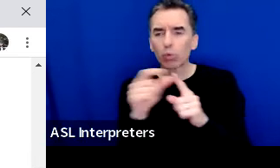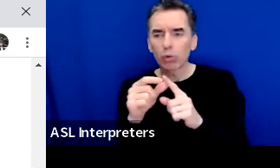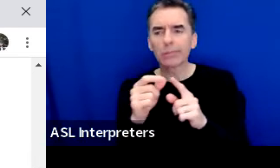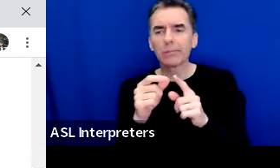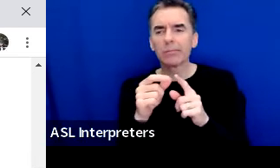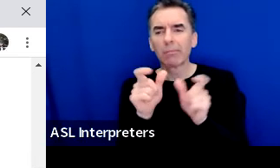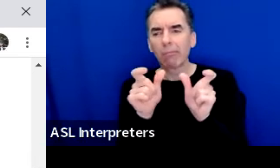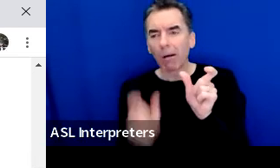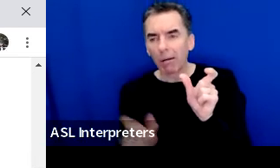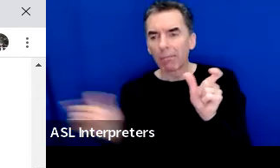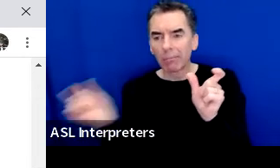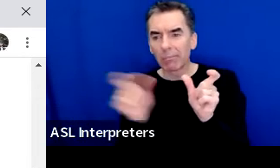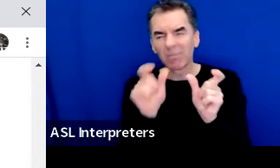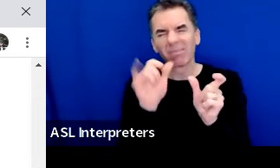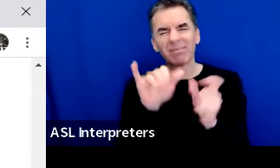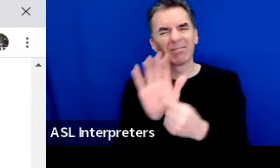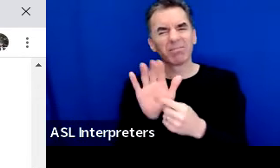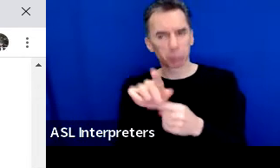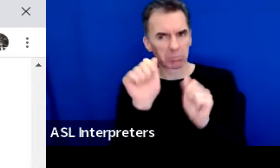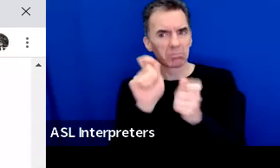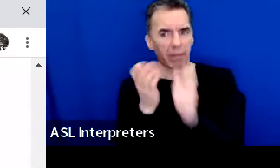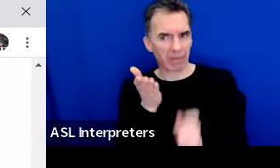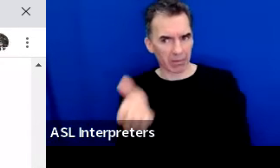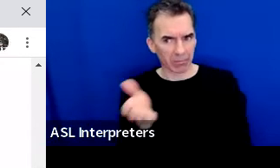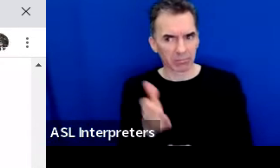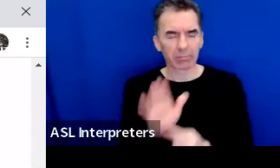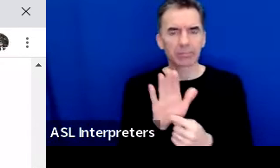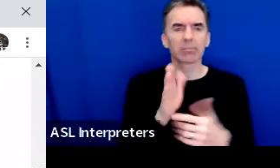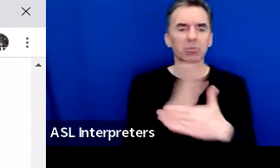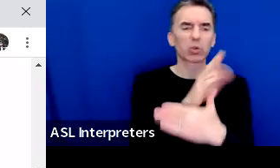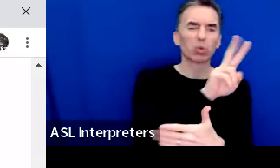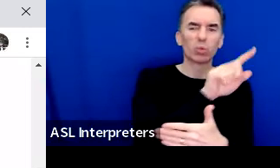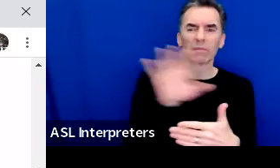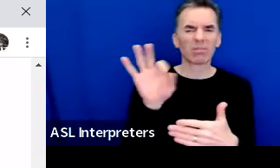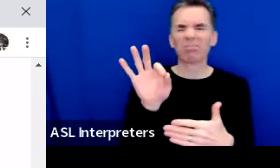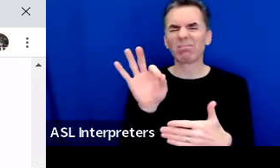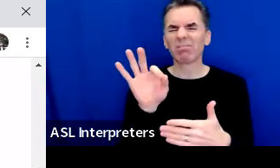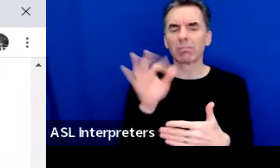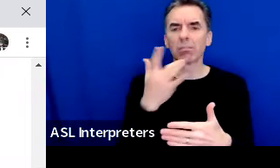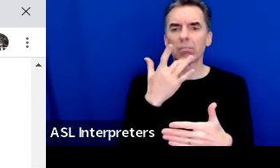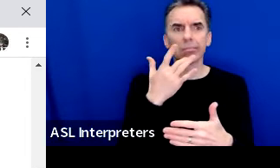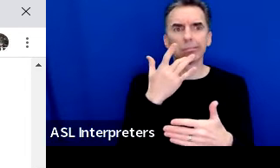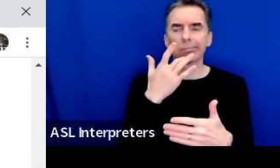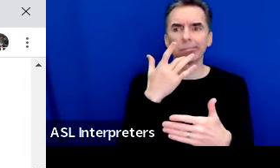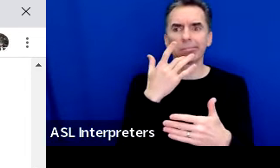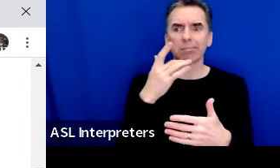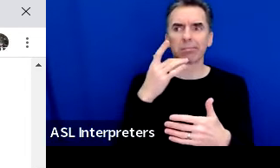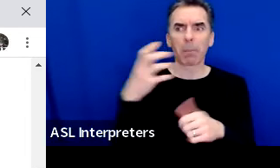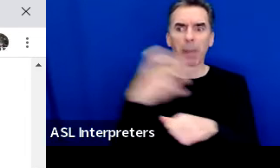So if you didn't like that, it got randomized between two and nine and you wanted to like, have powers up to 50, you can make it to the 50th you want,